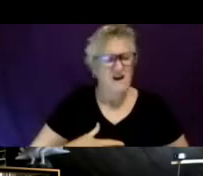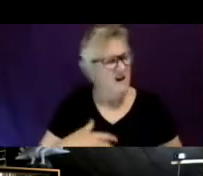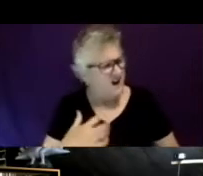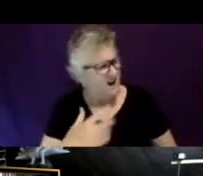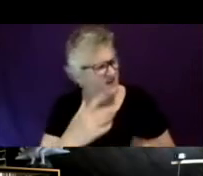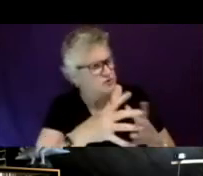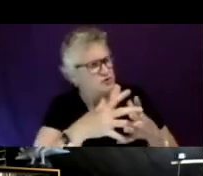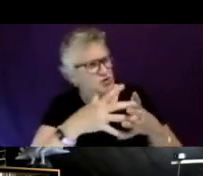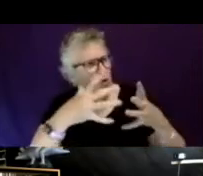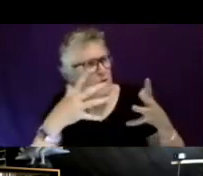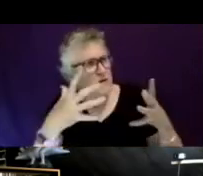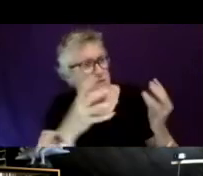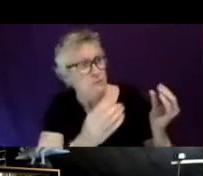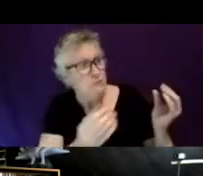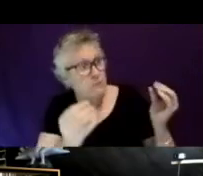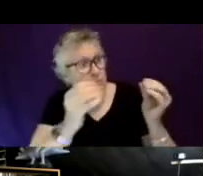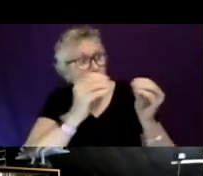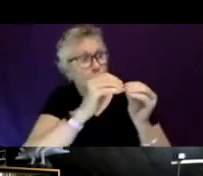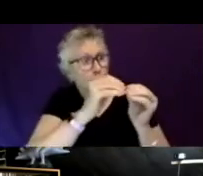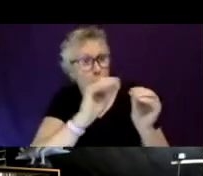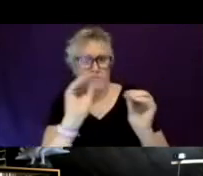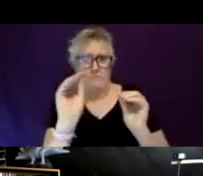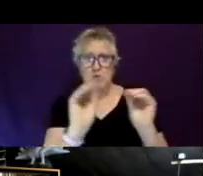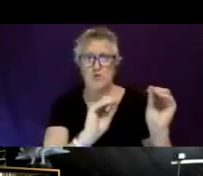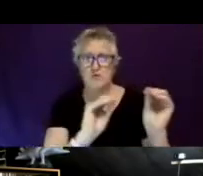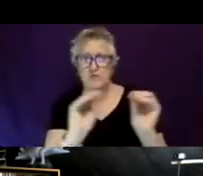They're not really standing-- I mean they're literally standing still, but not